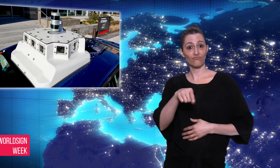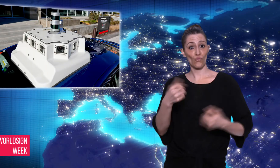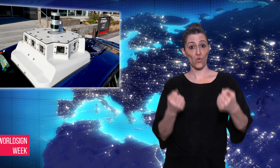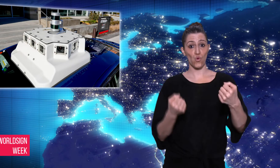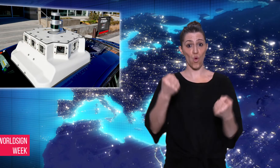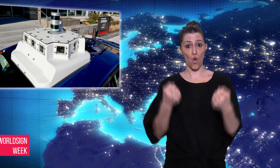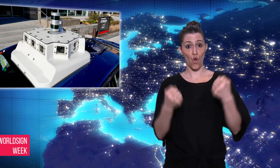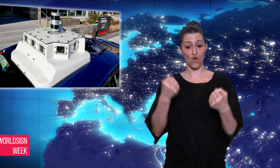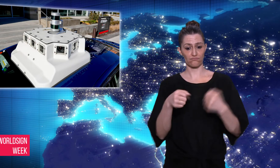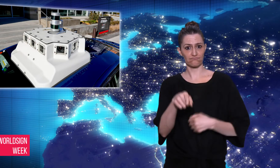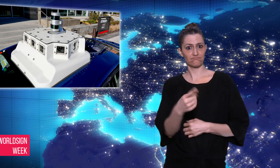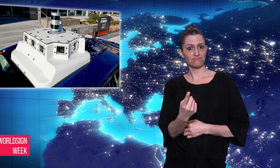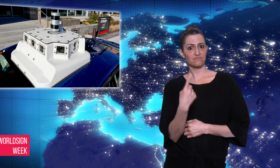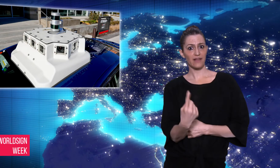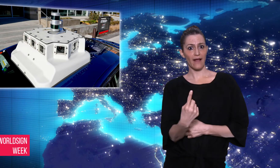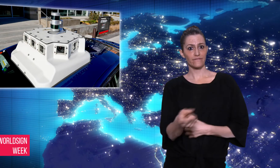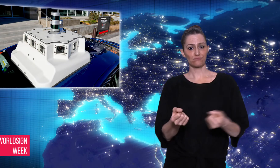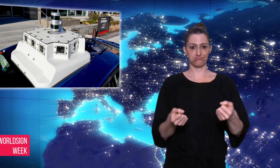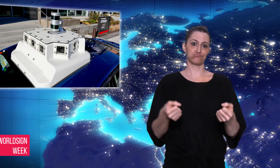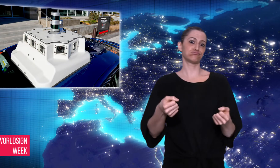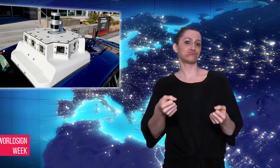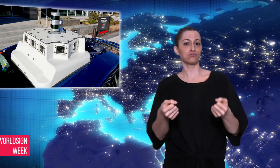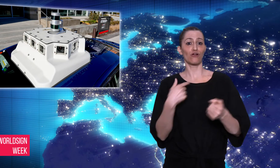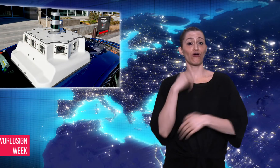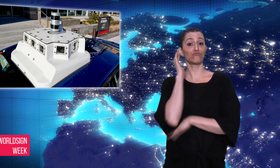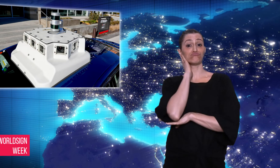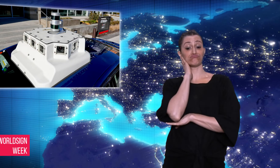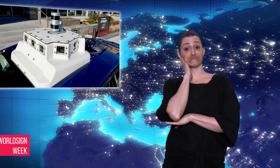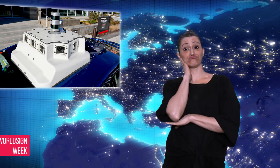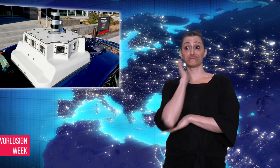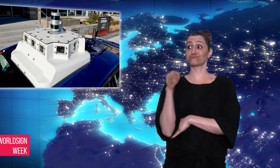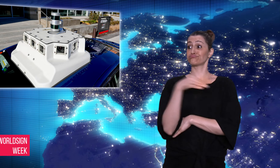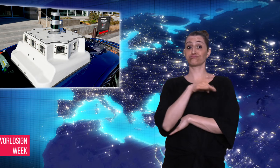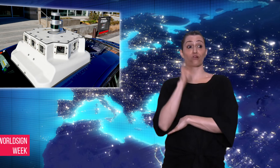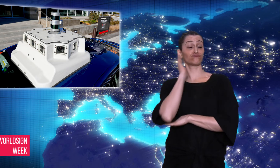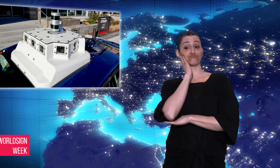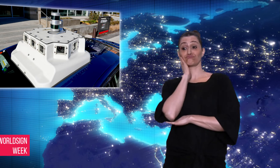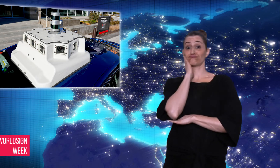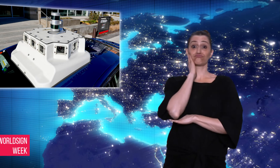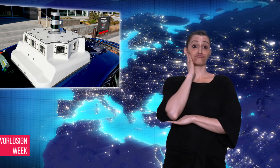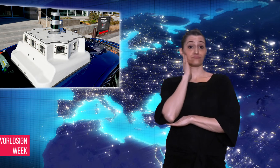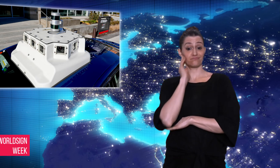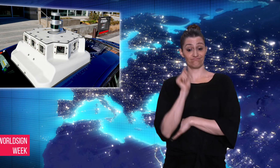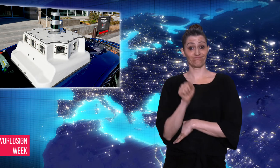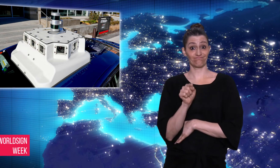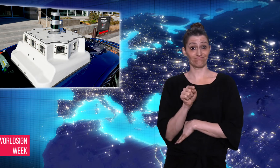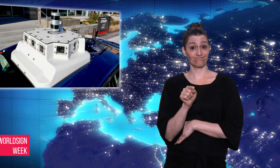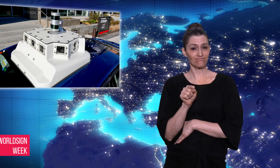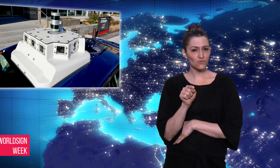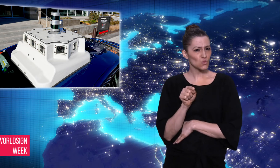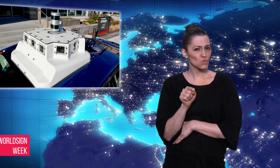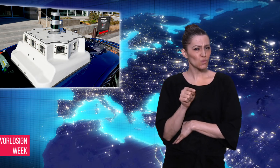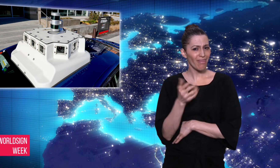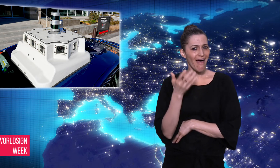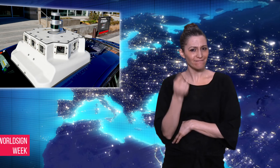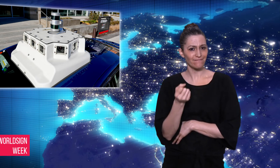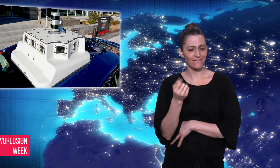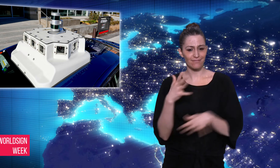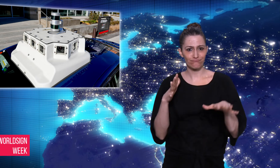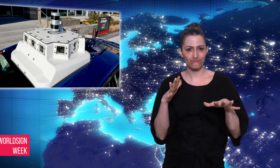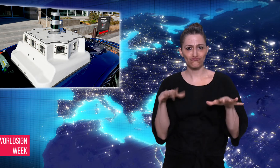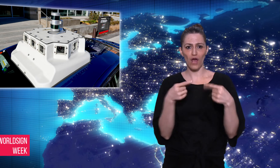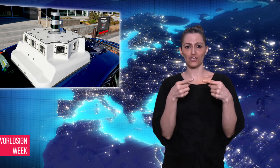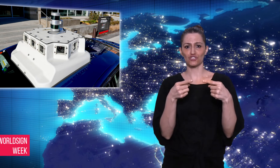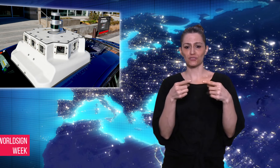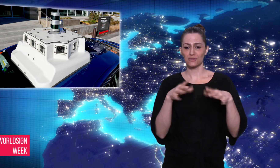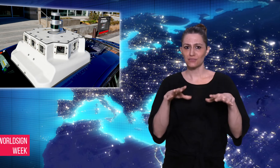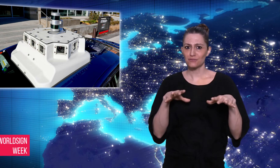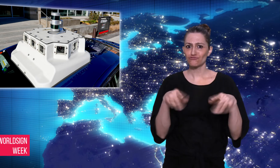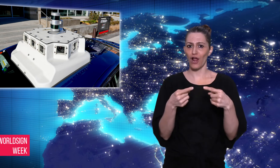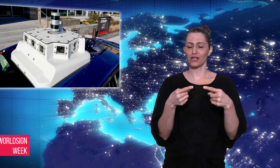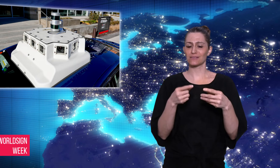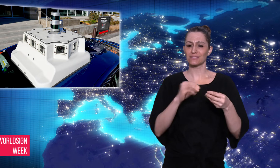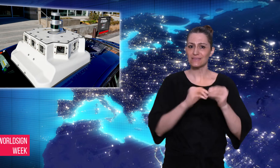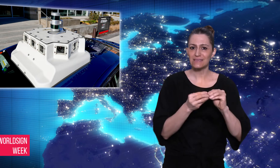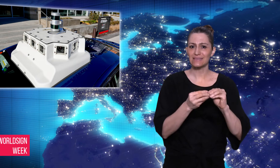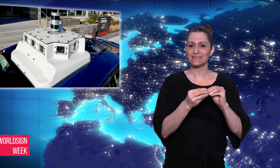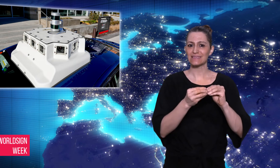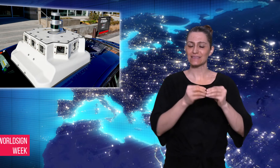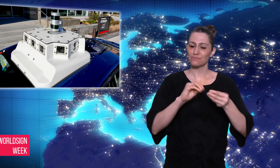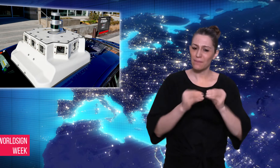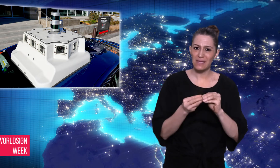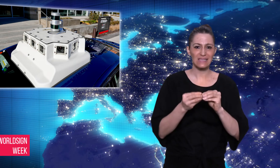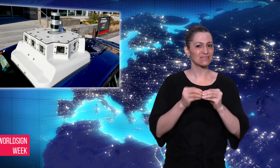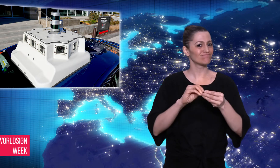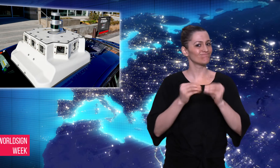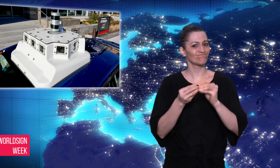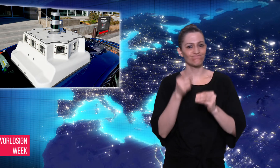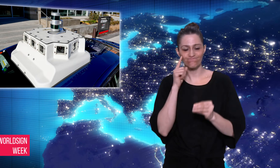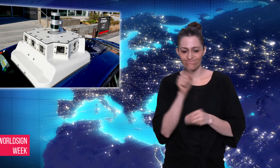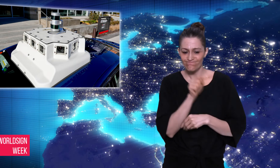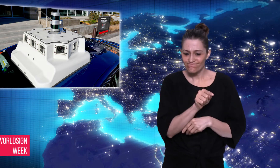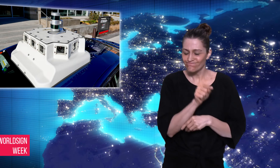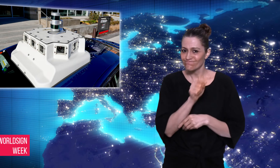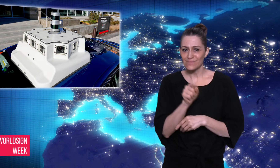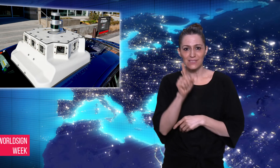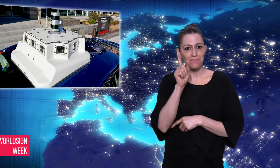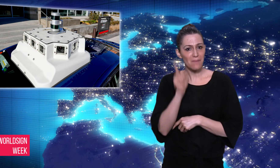Self-driving cars have many challenges that need to be